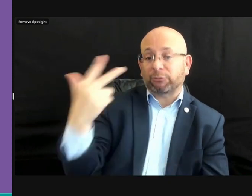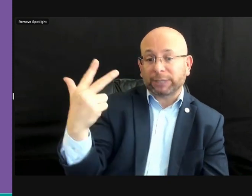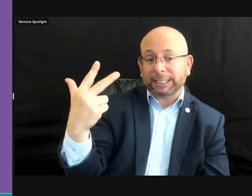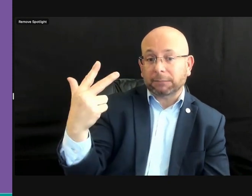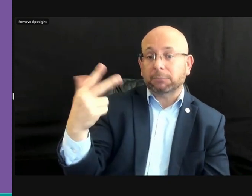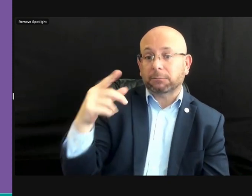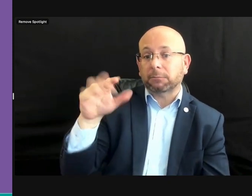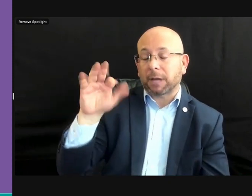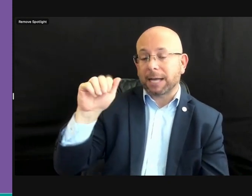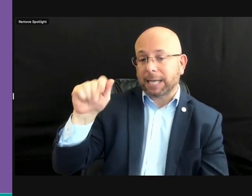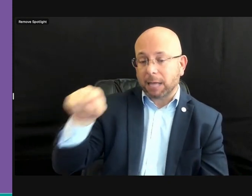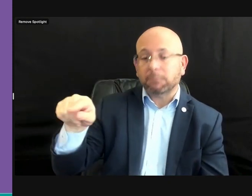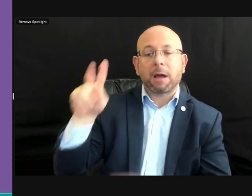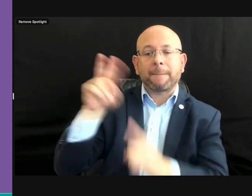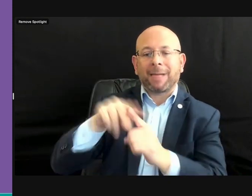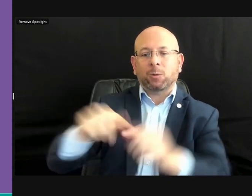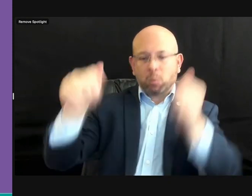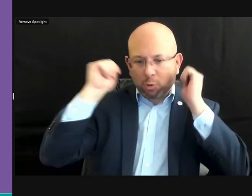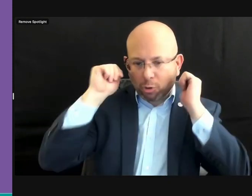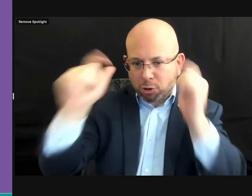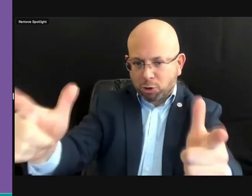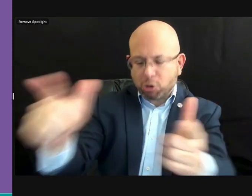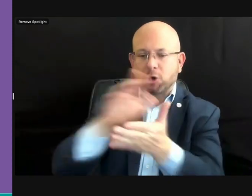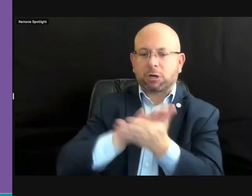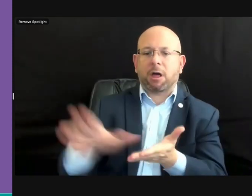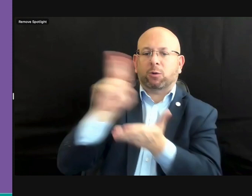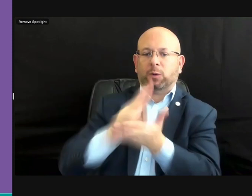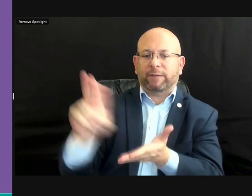and Title III of the ADA applies and covers all colleges